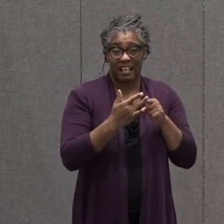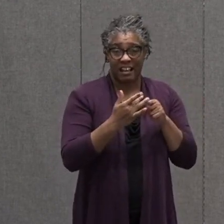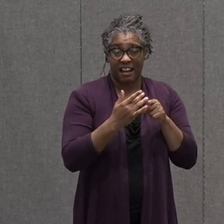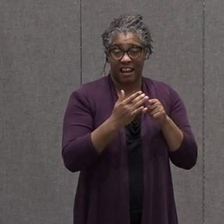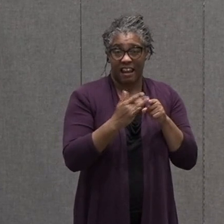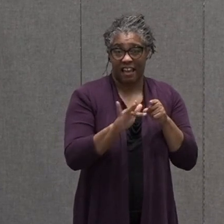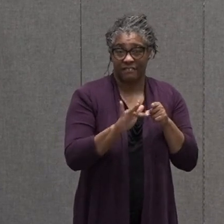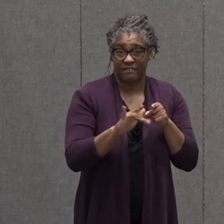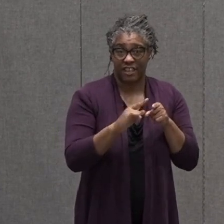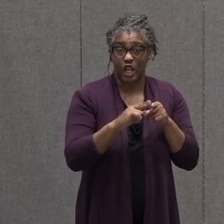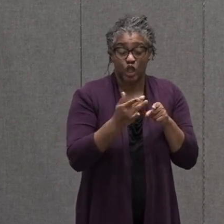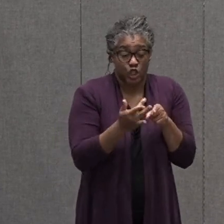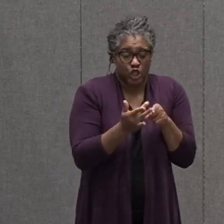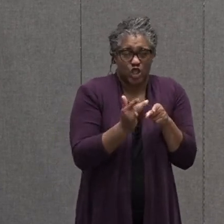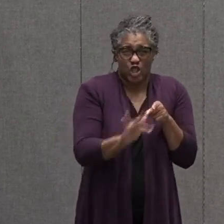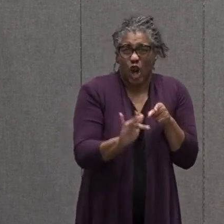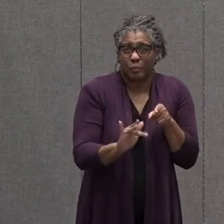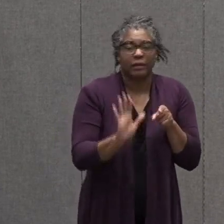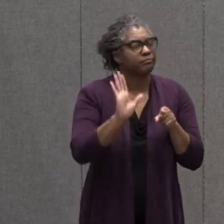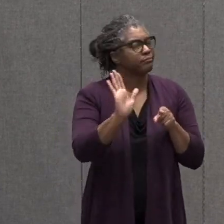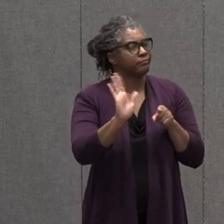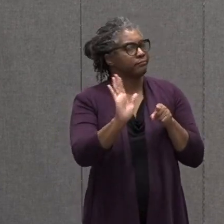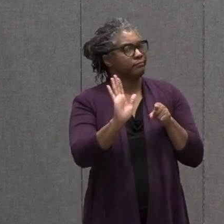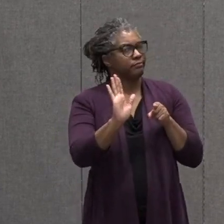This is the part where you might want a grown-up to help you.